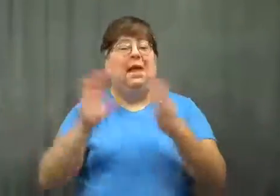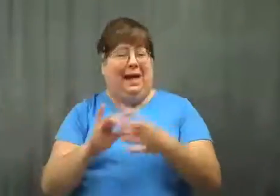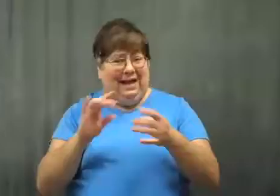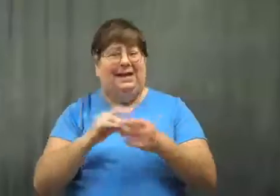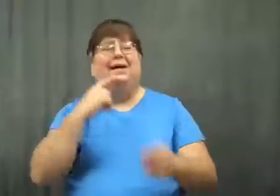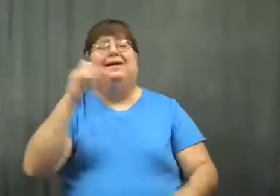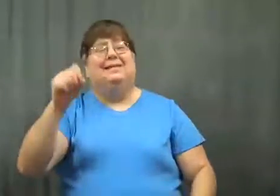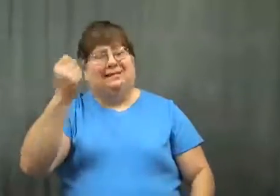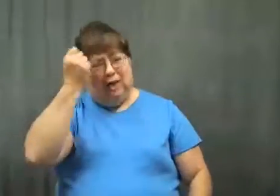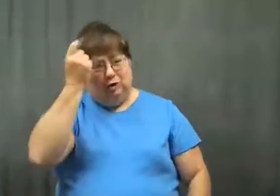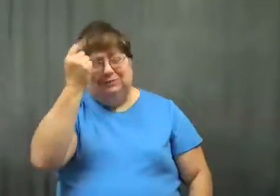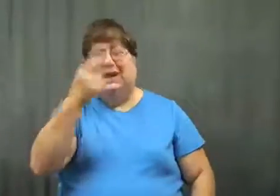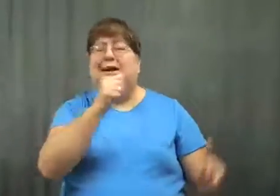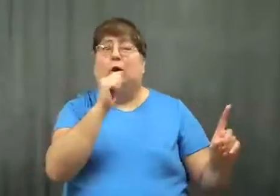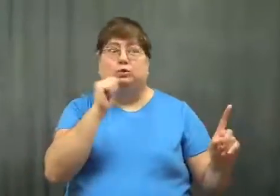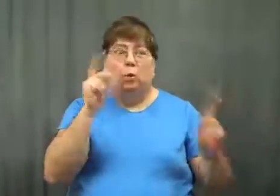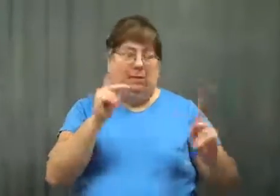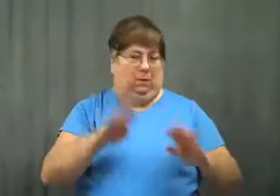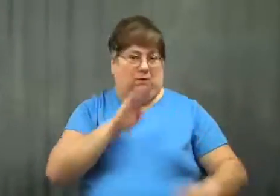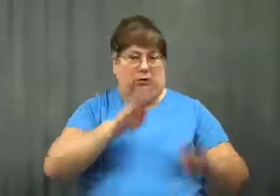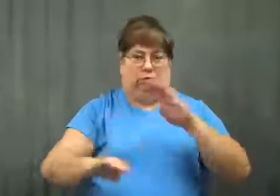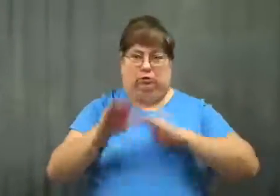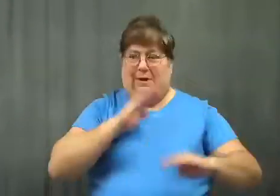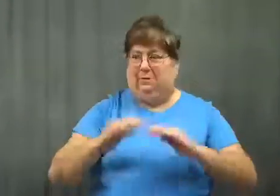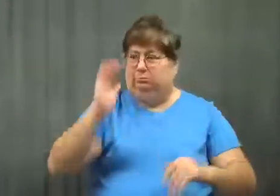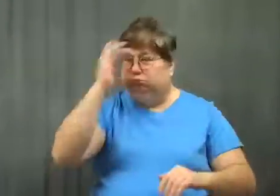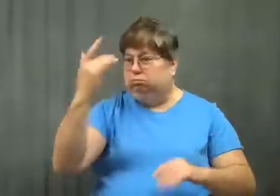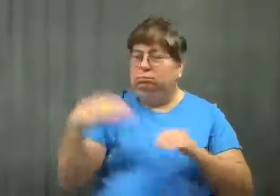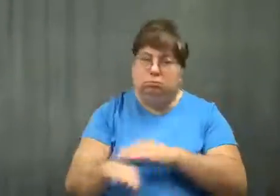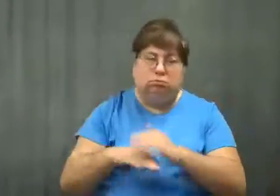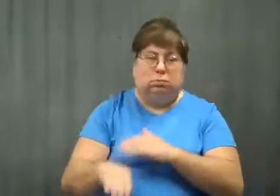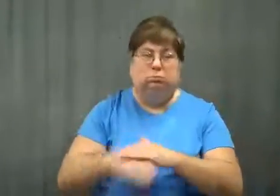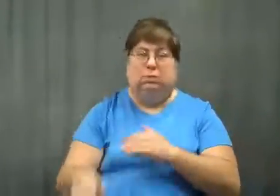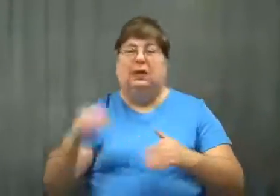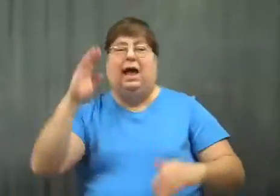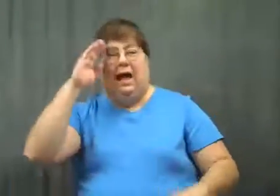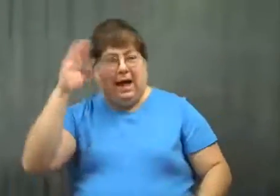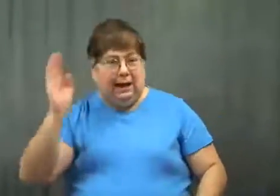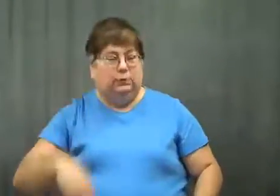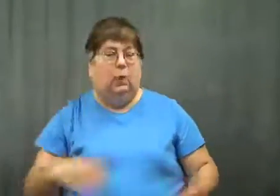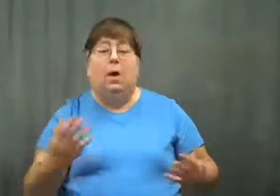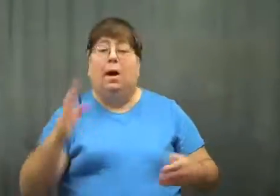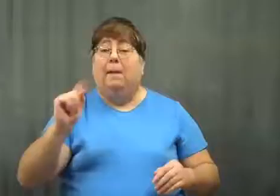“We understand the people of Arizona are frustrated by illegal immigration,